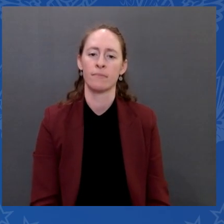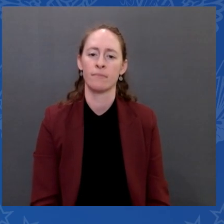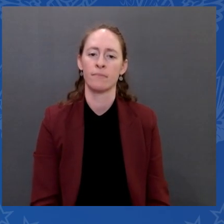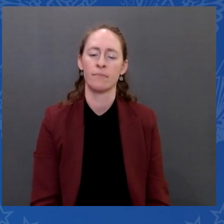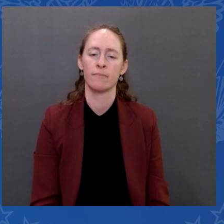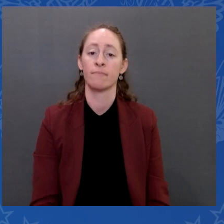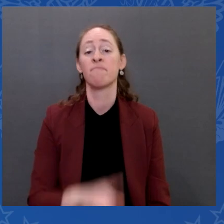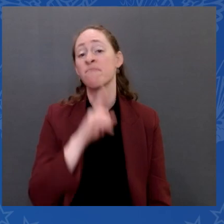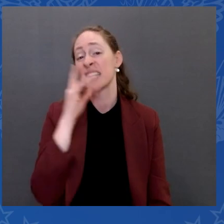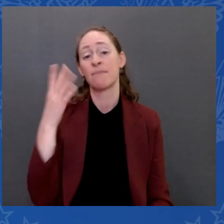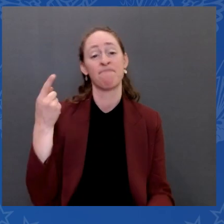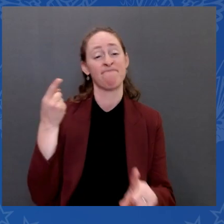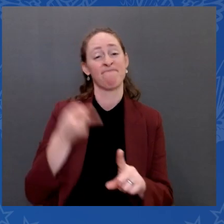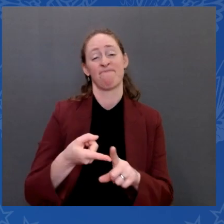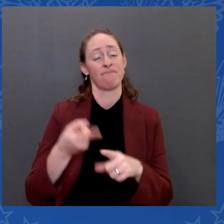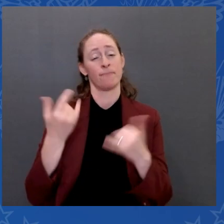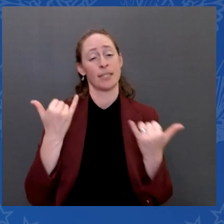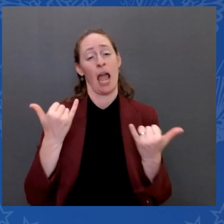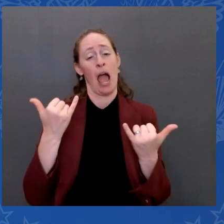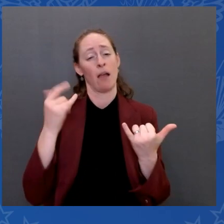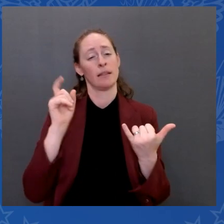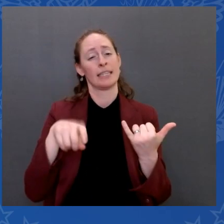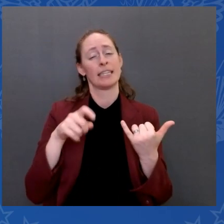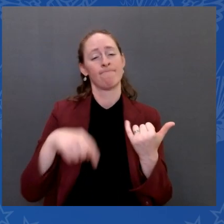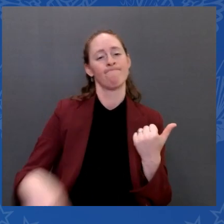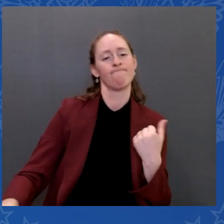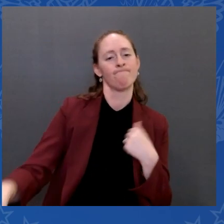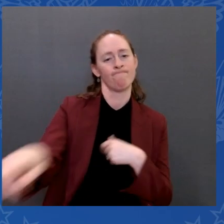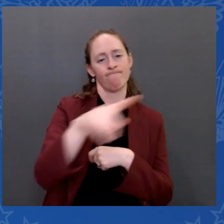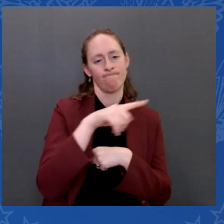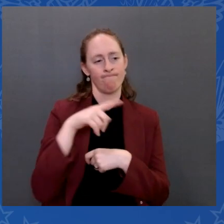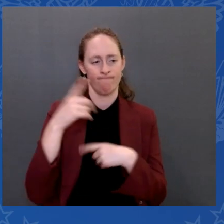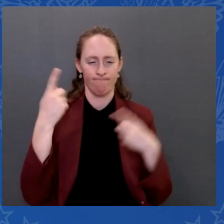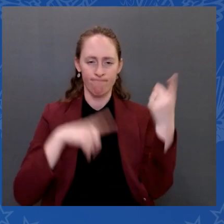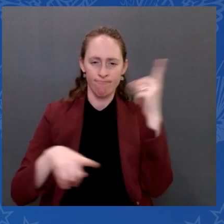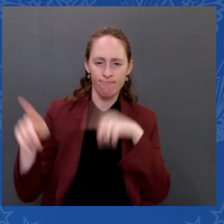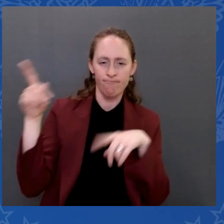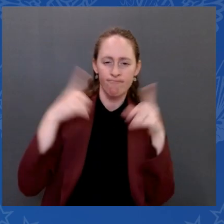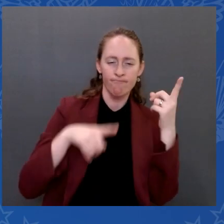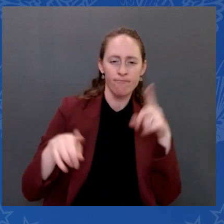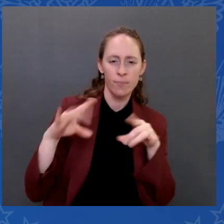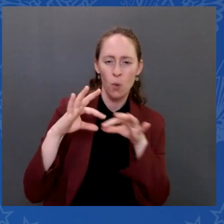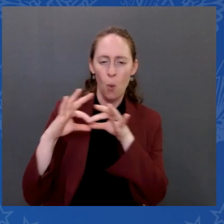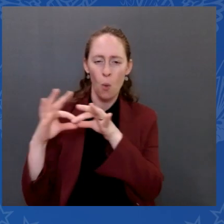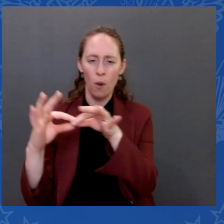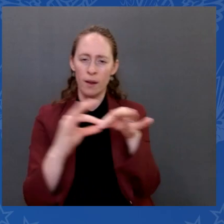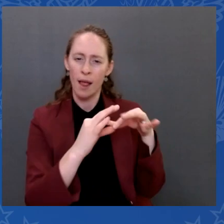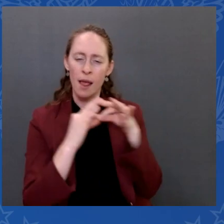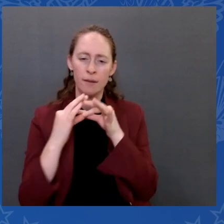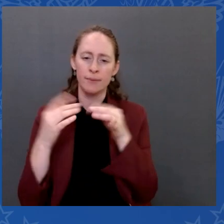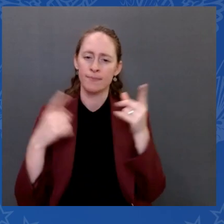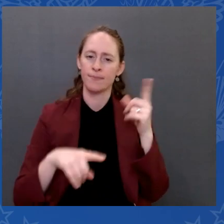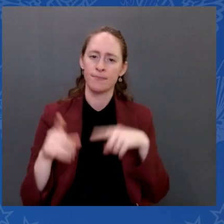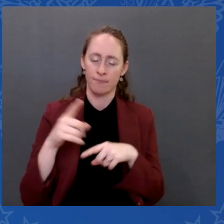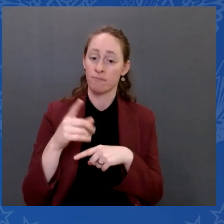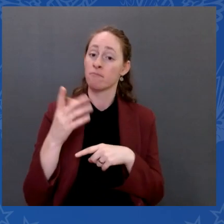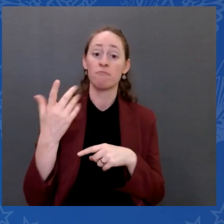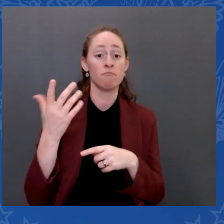to diversifying and securing our shared chip supply chains, and we welcome our allies making their own investments as well.